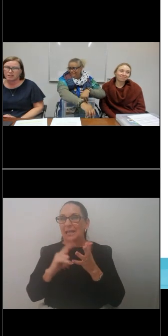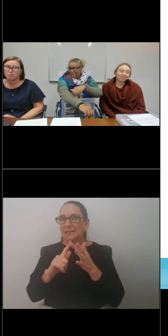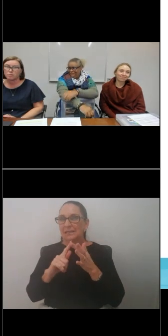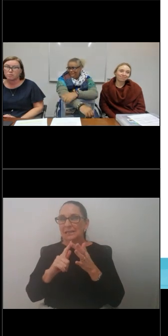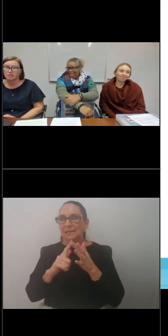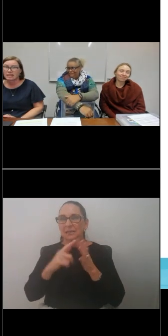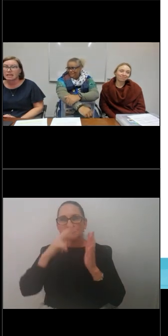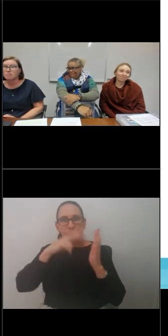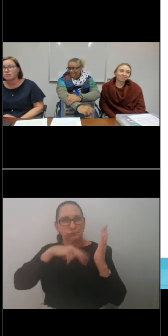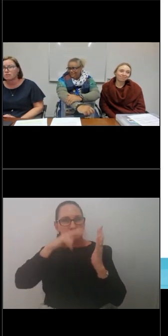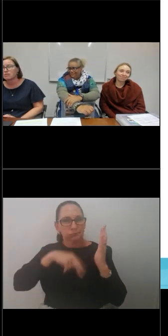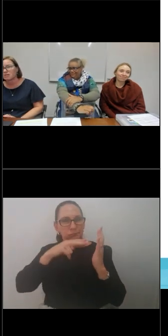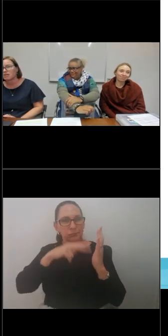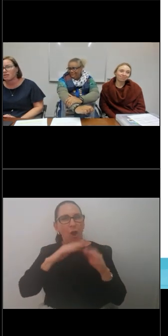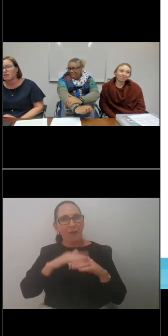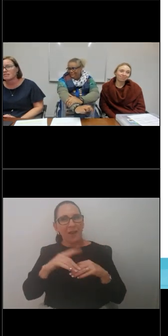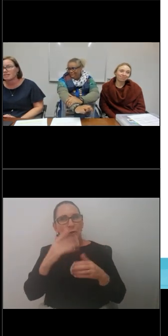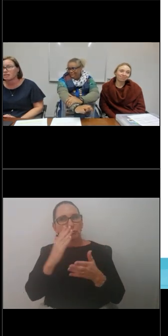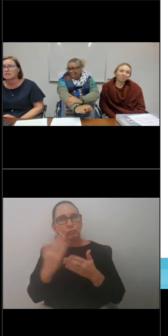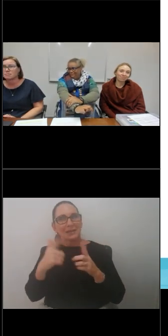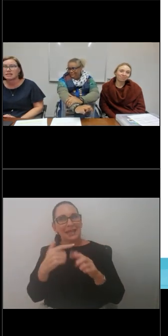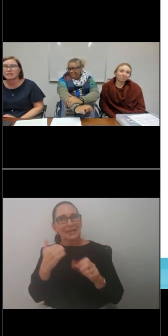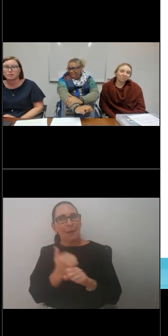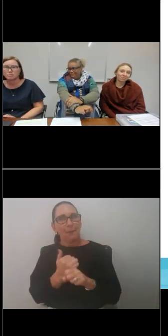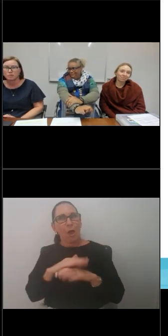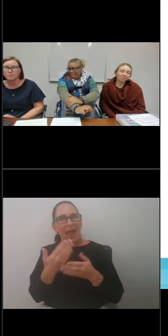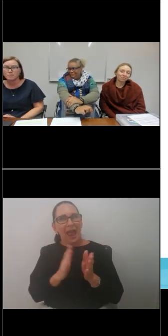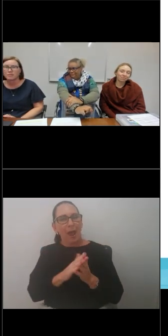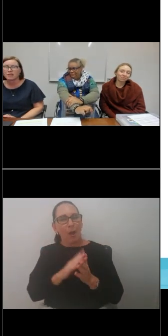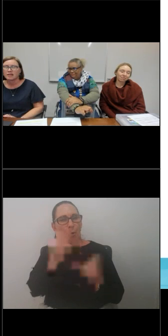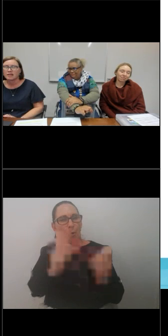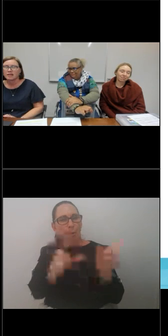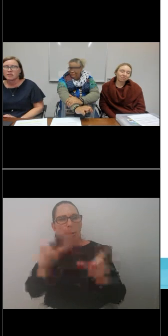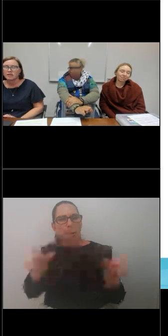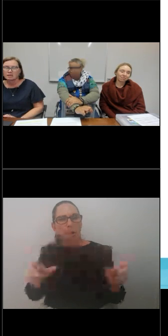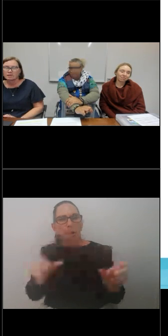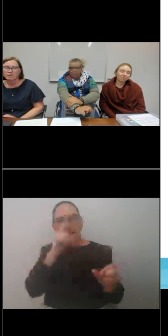Blurred Borders can be used with clients to help explain a legal problem we'll share some of the